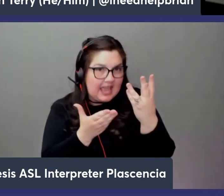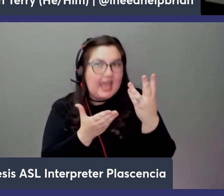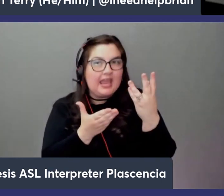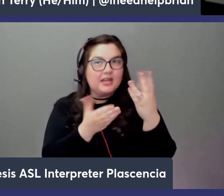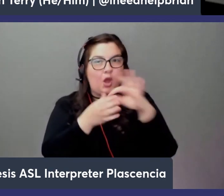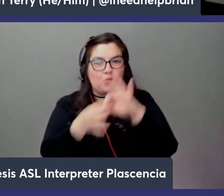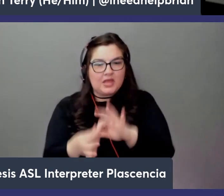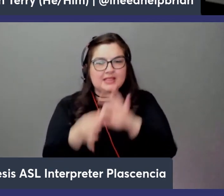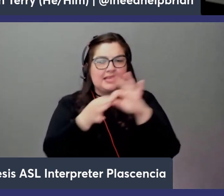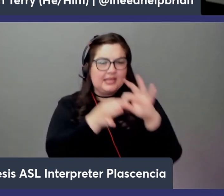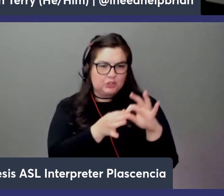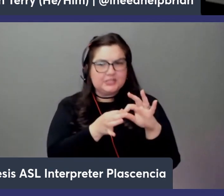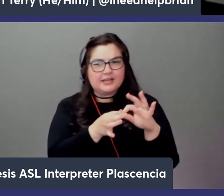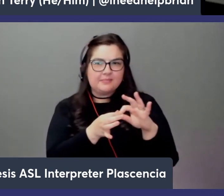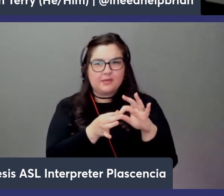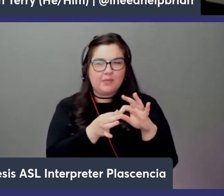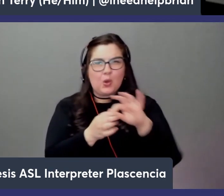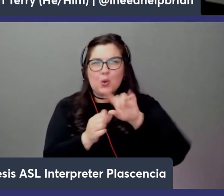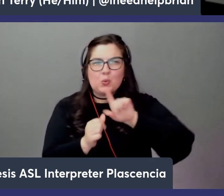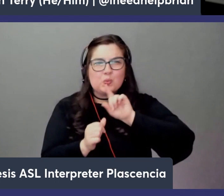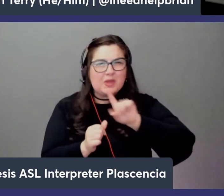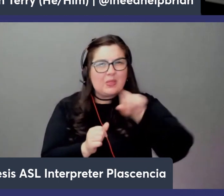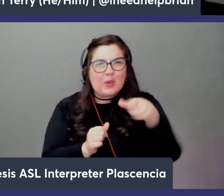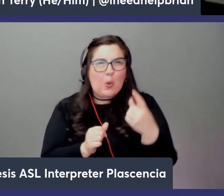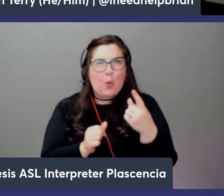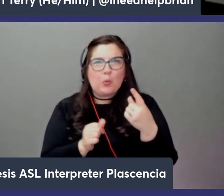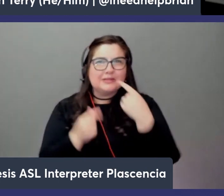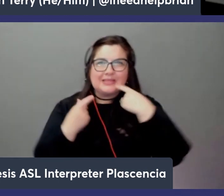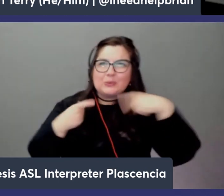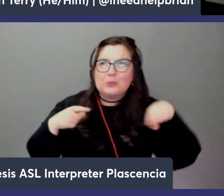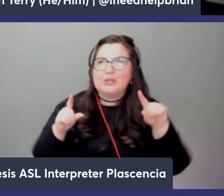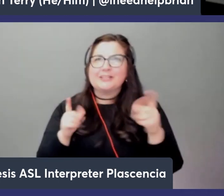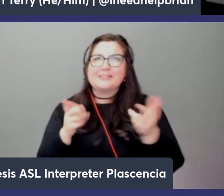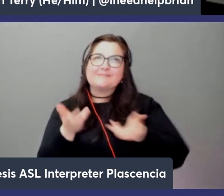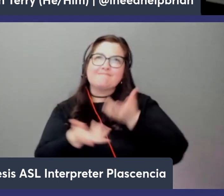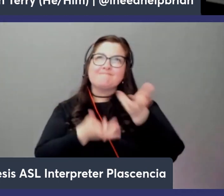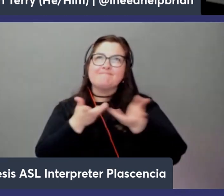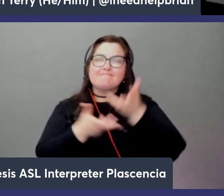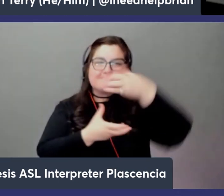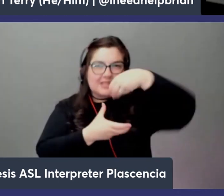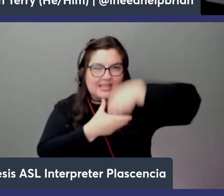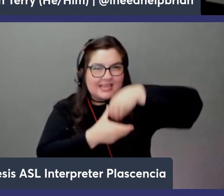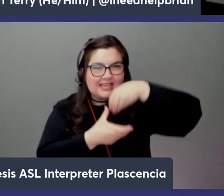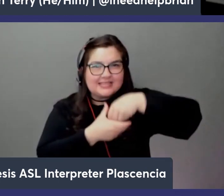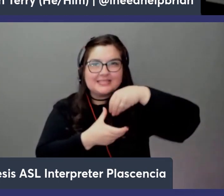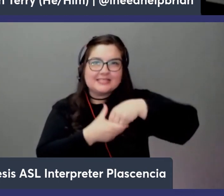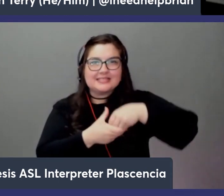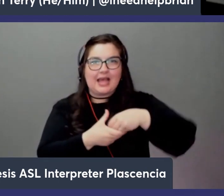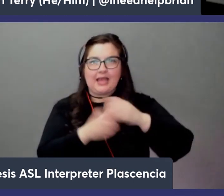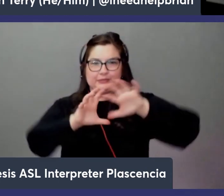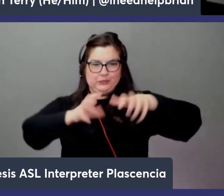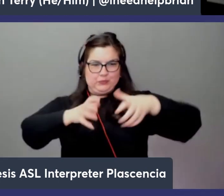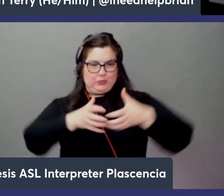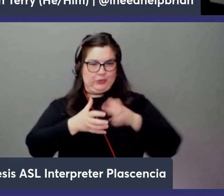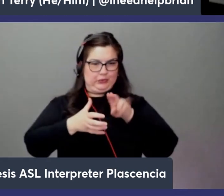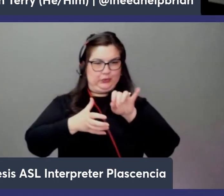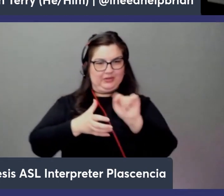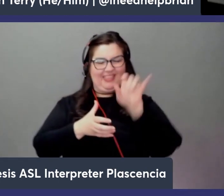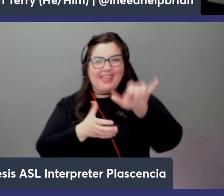but those relationships only really work within, or really inside this one atomic unit, that document that you're working with.